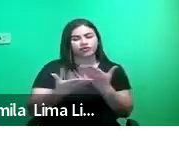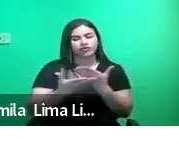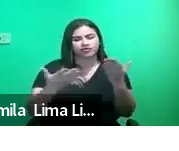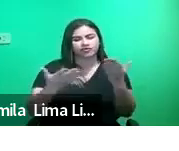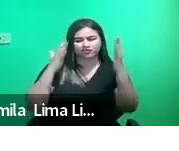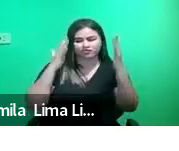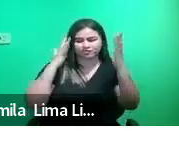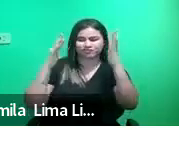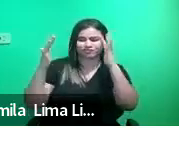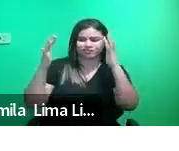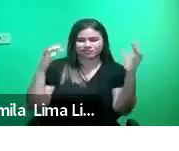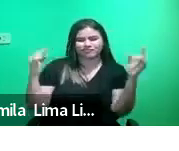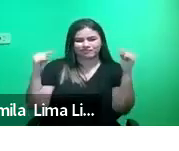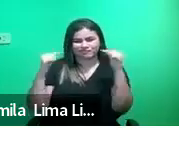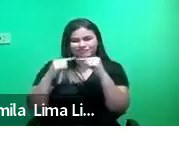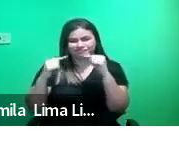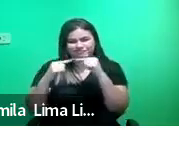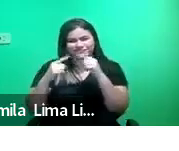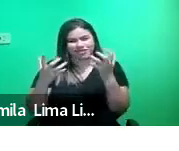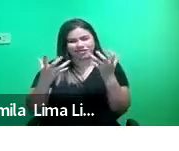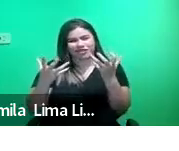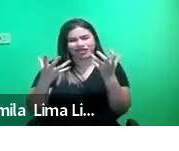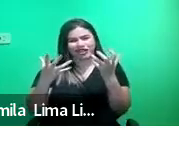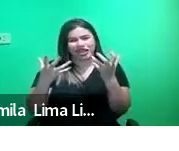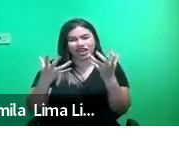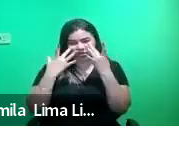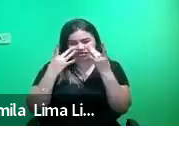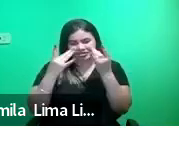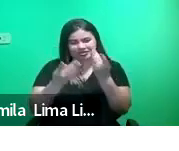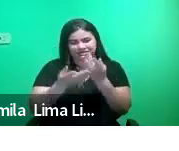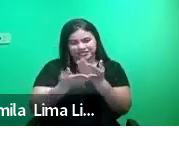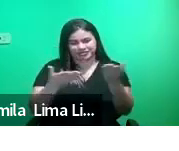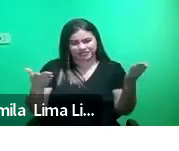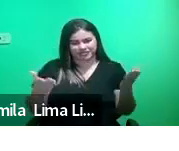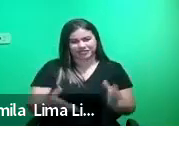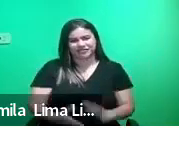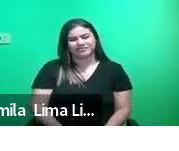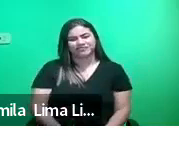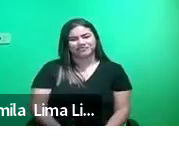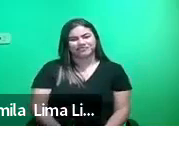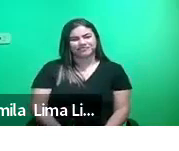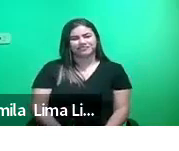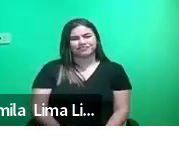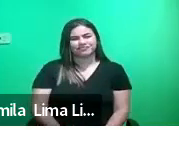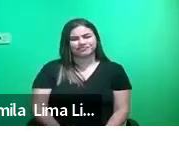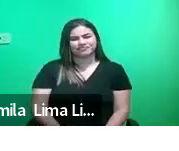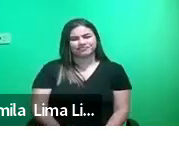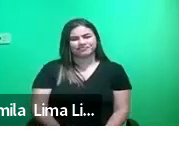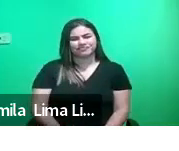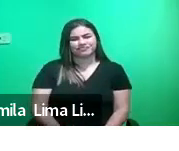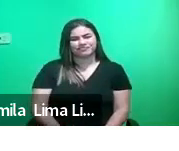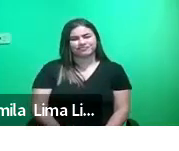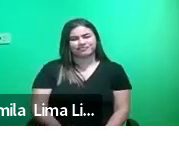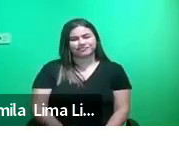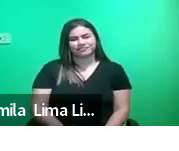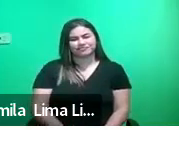think about. but that's that's that's what I was drew attention to ion to I know my time ion to I know my time is to I know my time is going, but I just